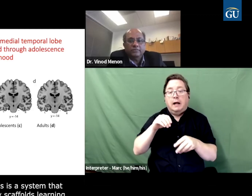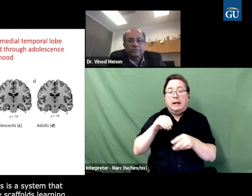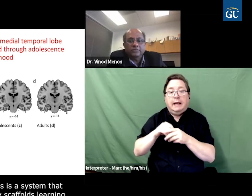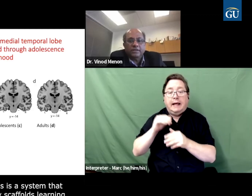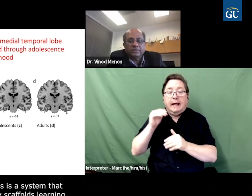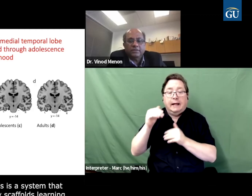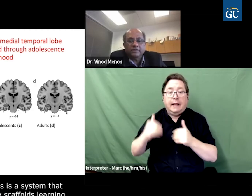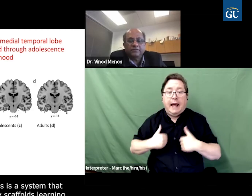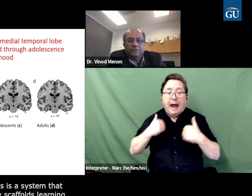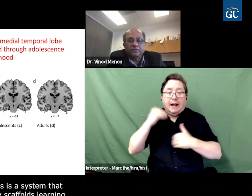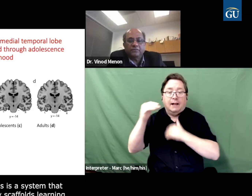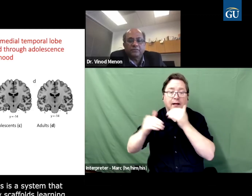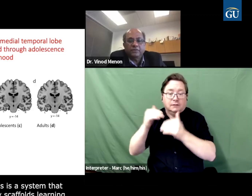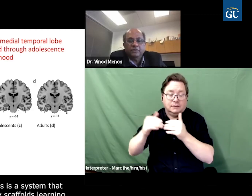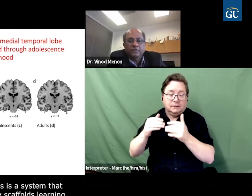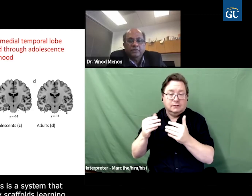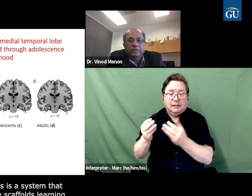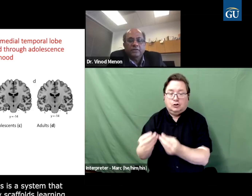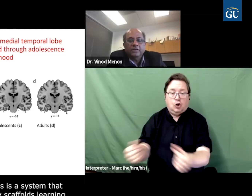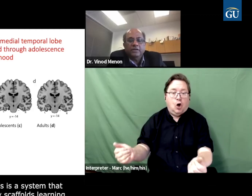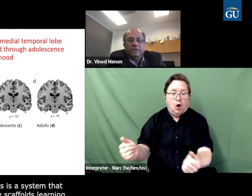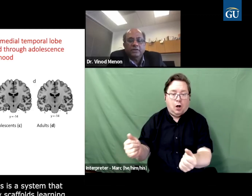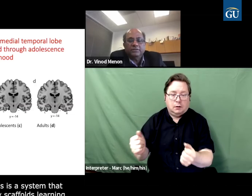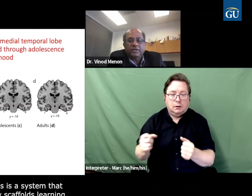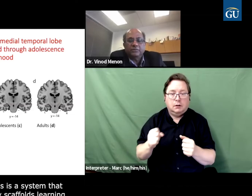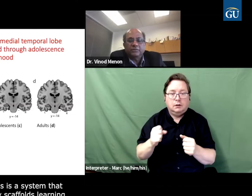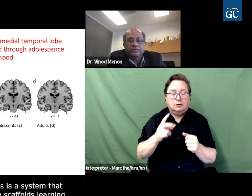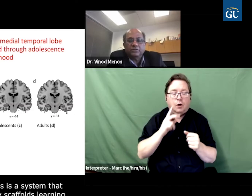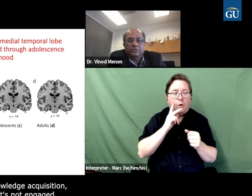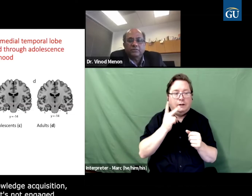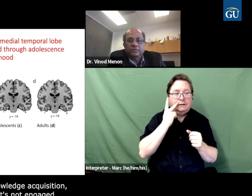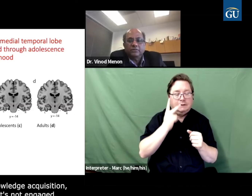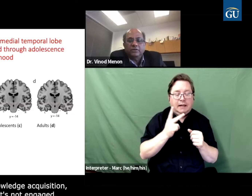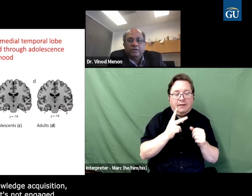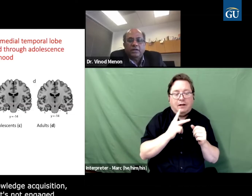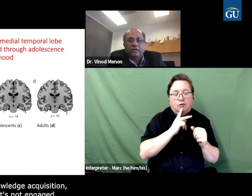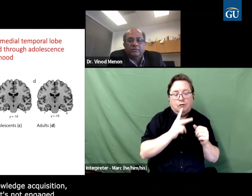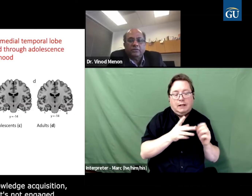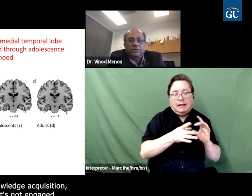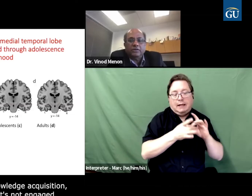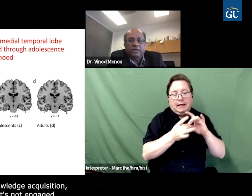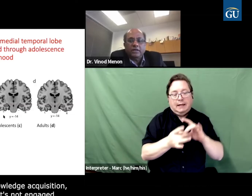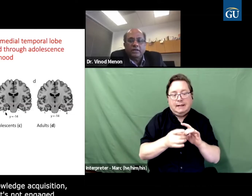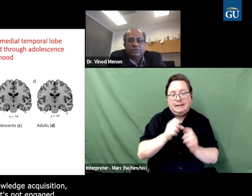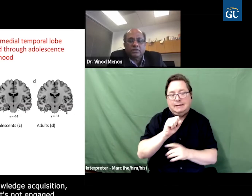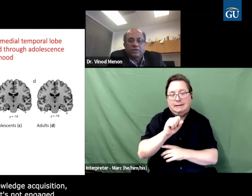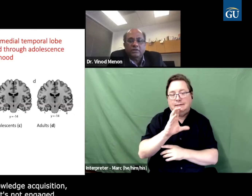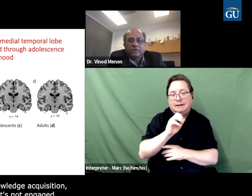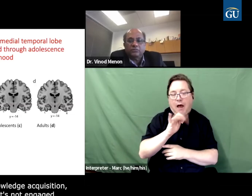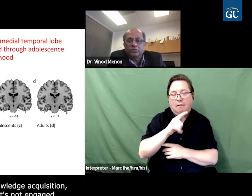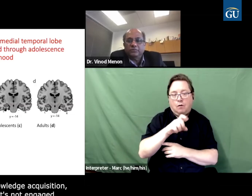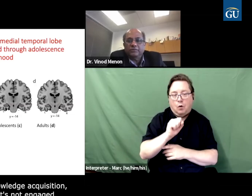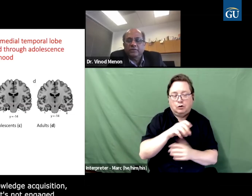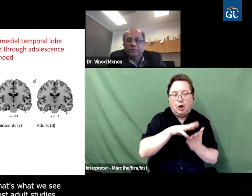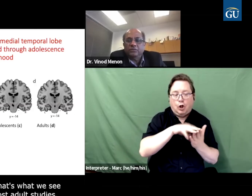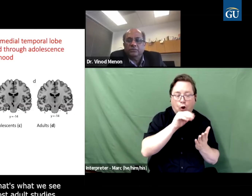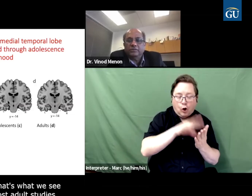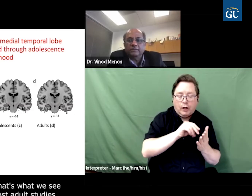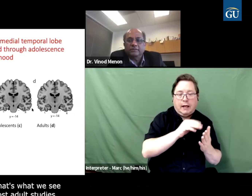so this is a system that actually scaffolds learning and knowledge acquisition